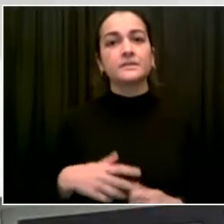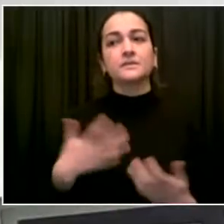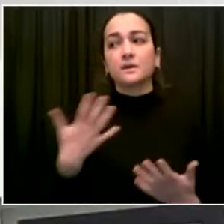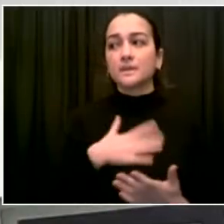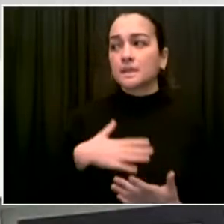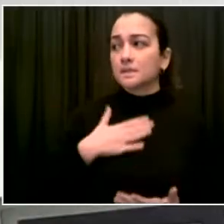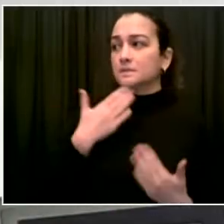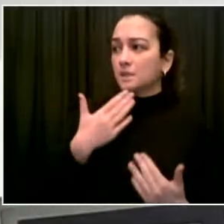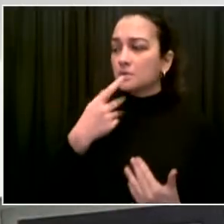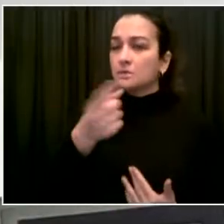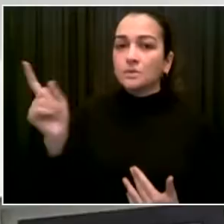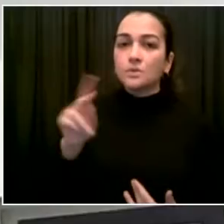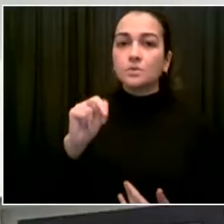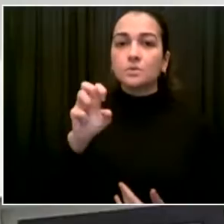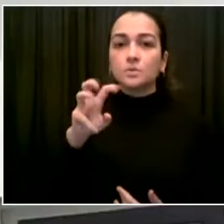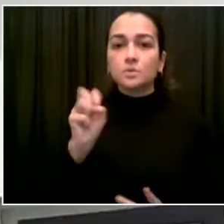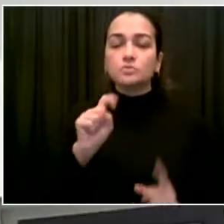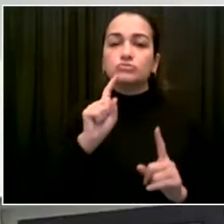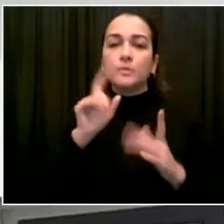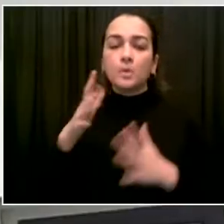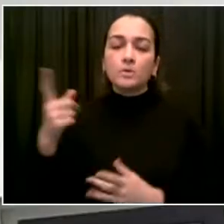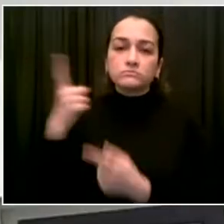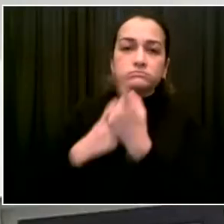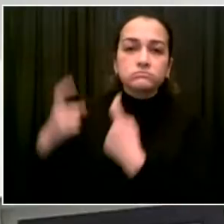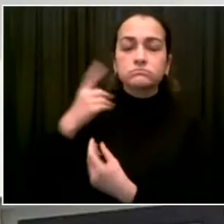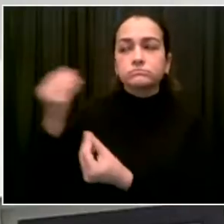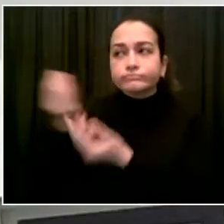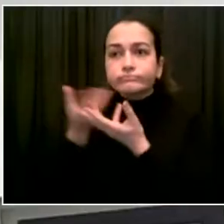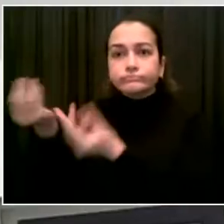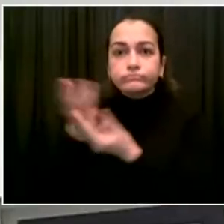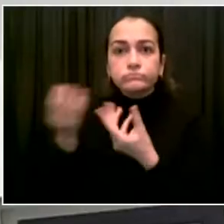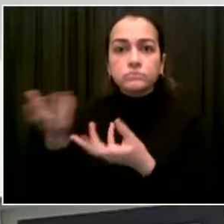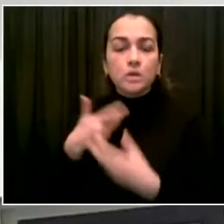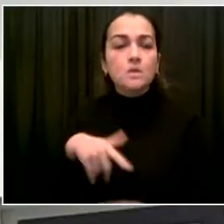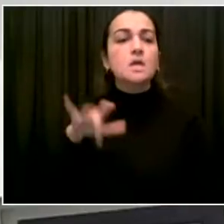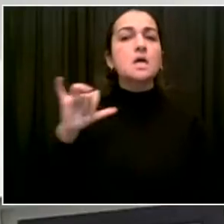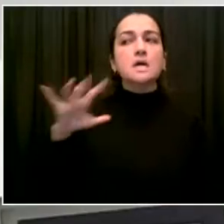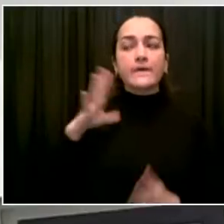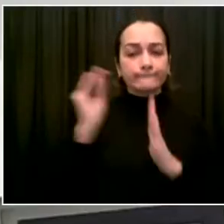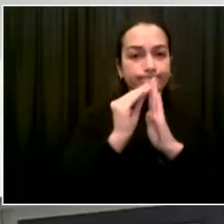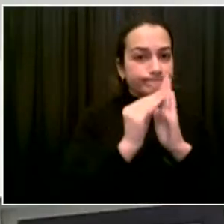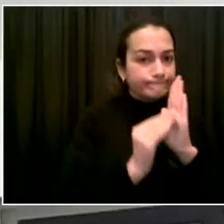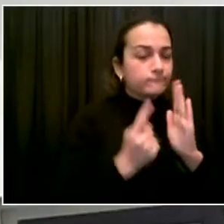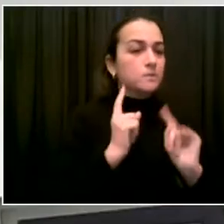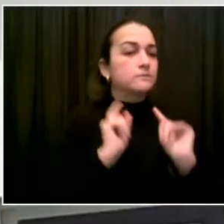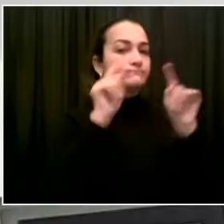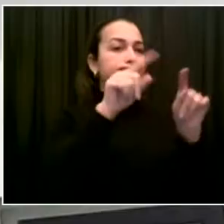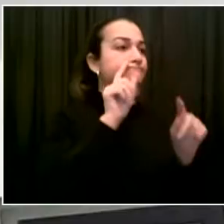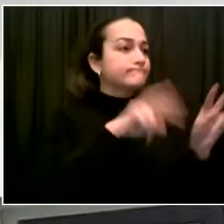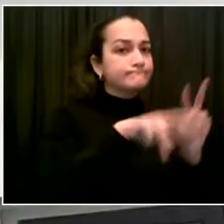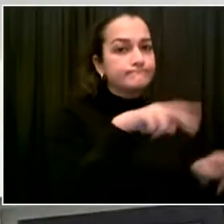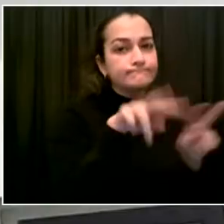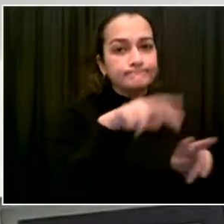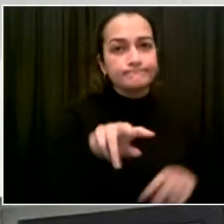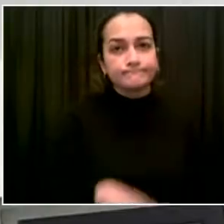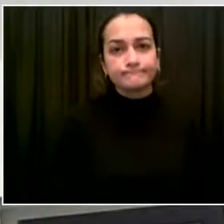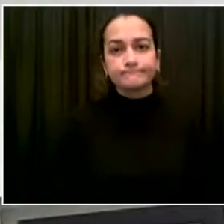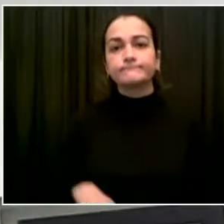E THMEDIA OR PEOPLE PLEAD ALONG LINE, IT ALWAYS HELPS US AND WE ARE